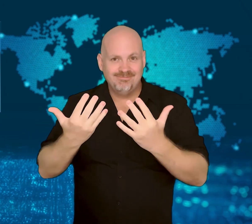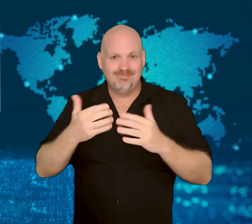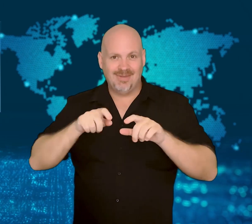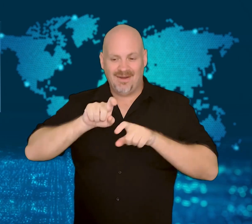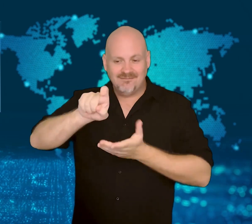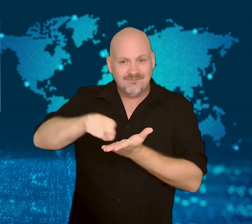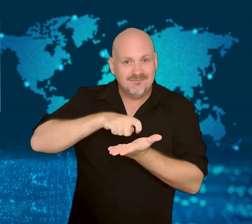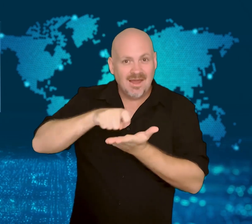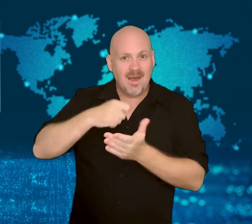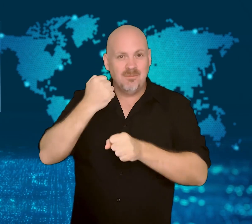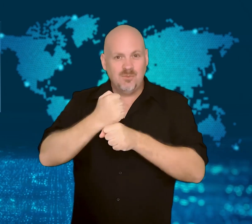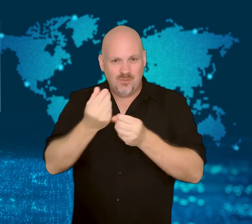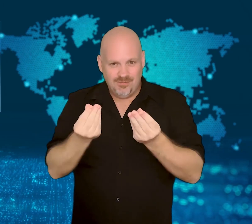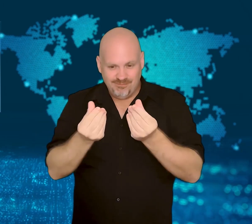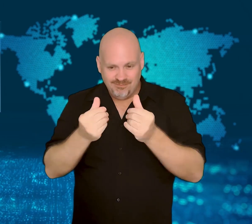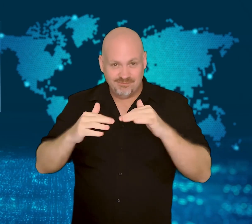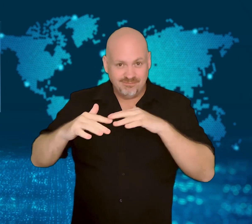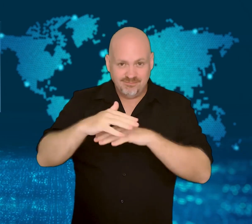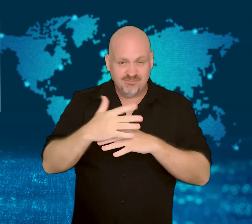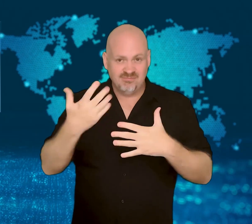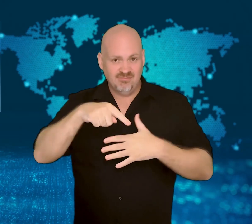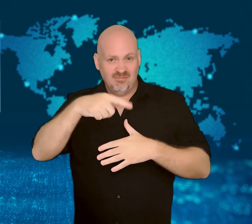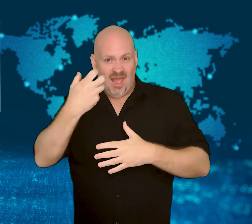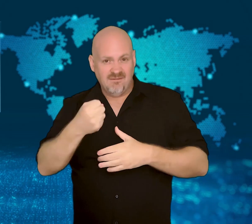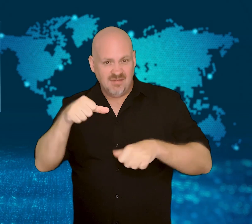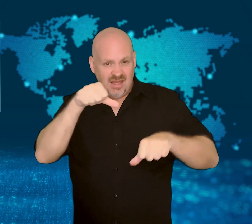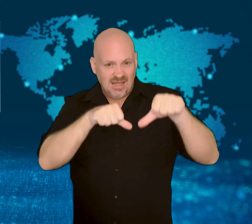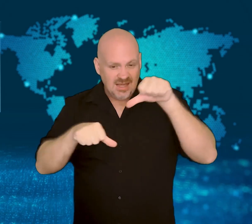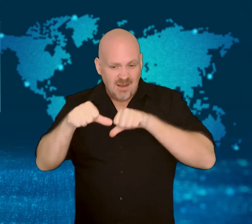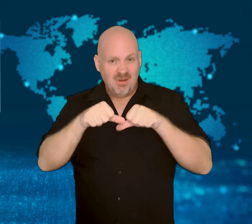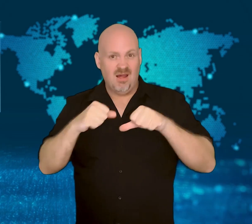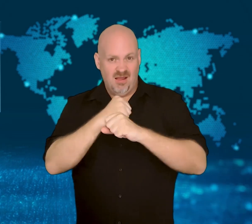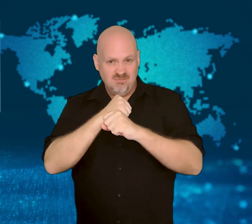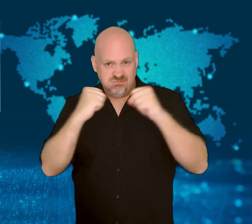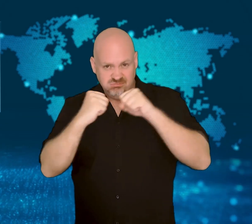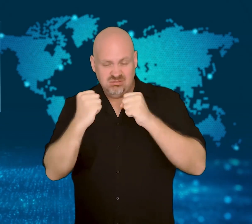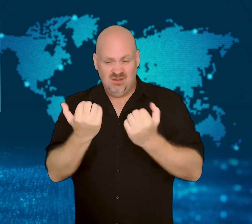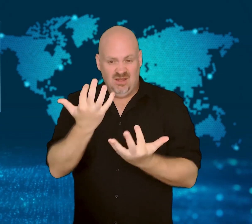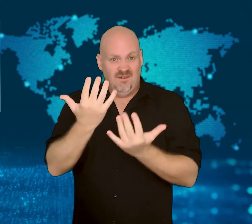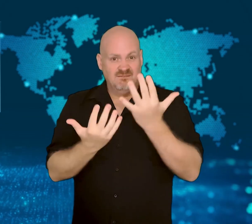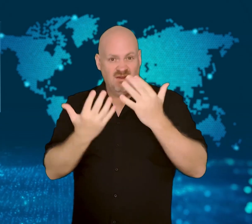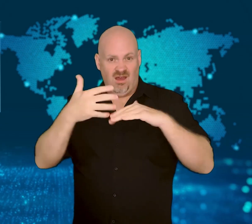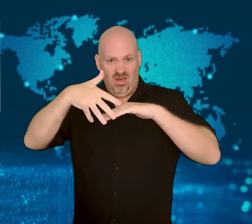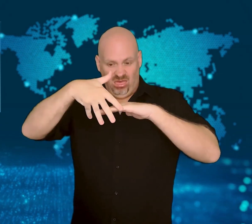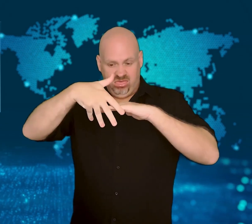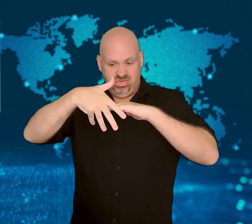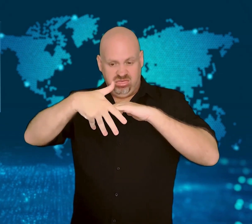Chemicals from bombs and fires have leaked into groundwater.